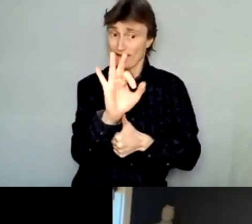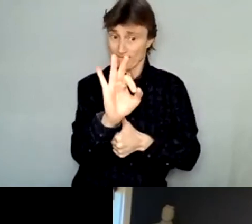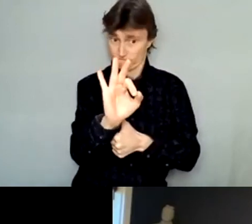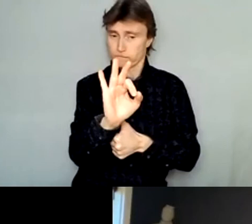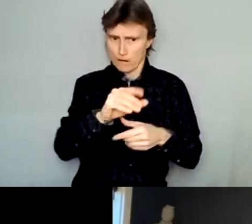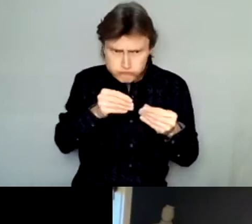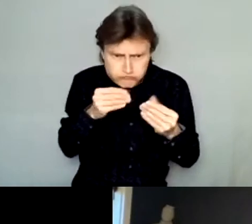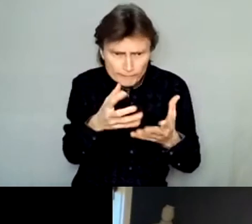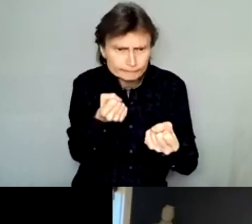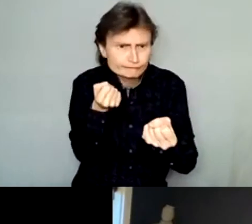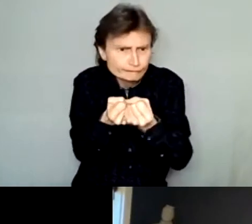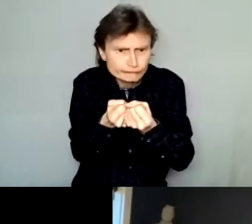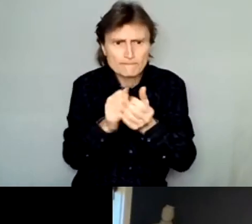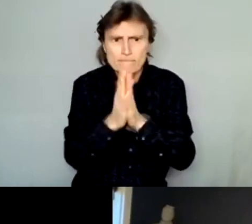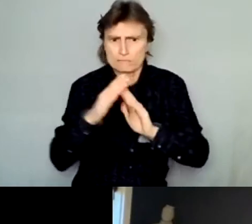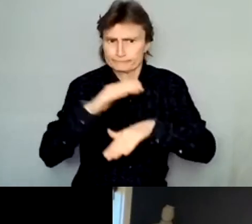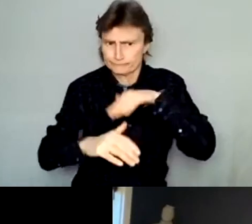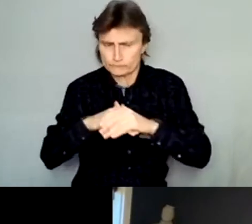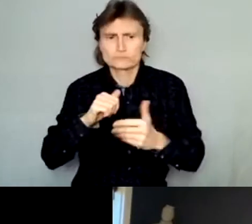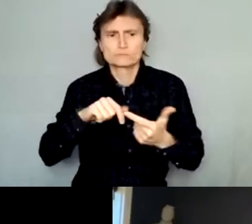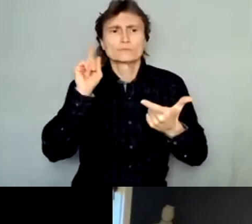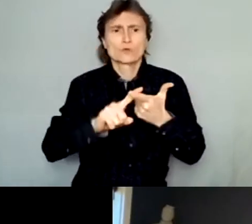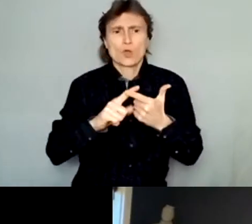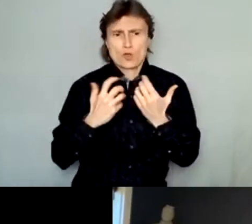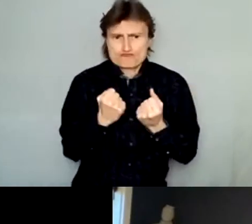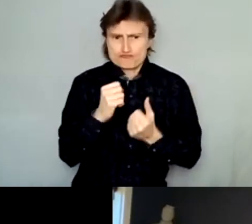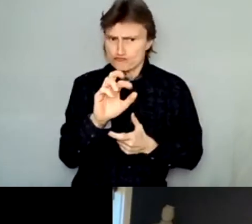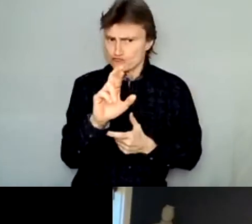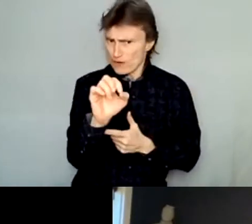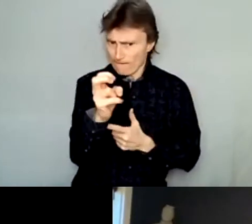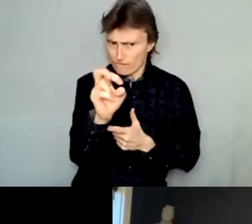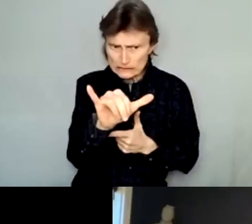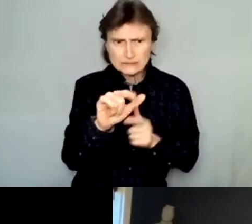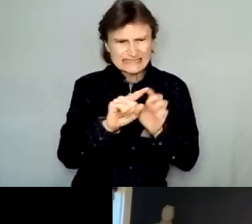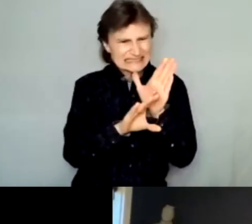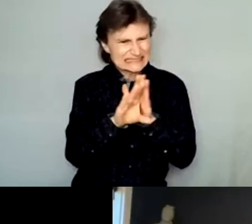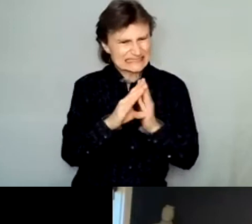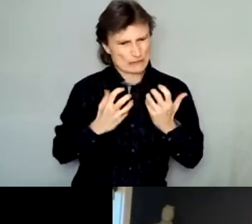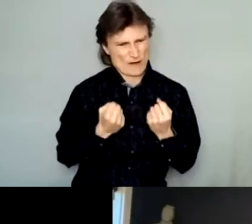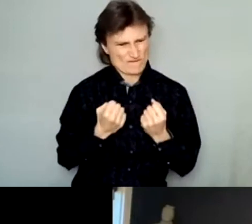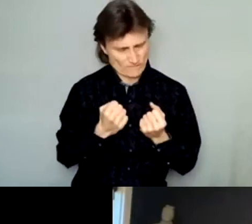And I would argue that the last two years have really been about relief. Everything keeps changing.